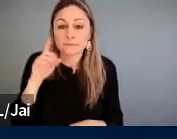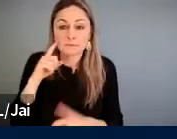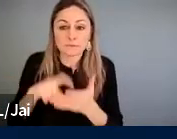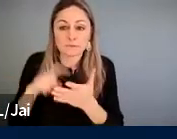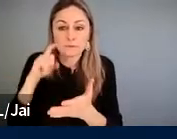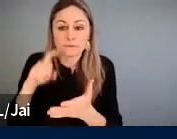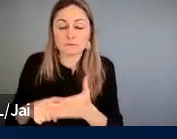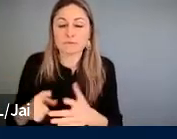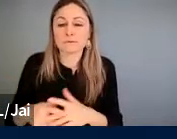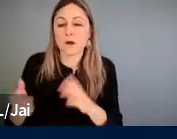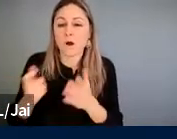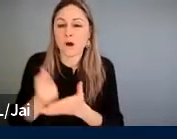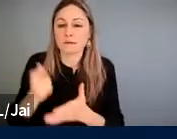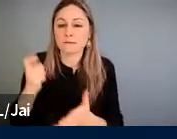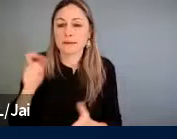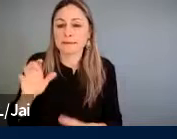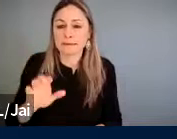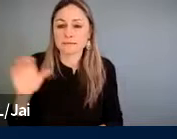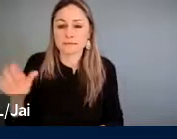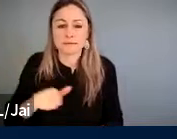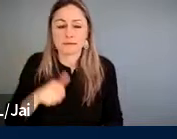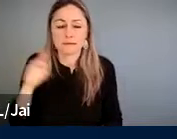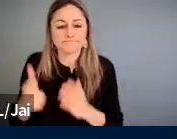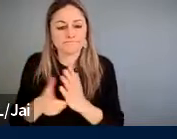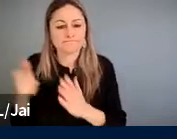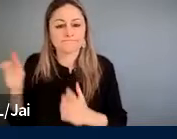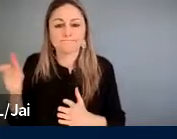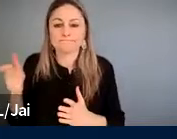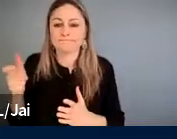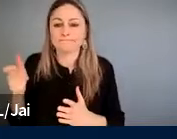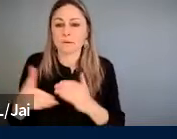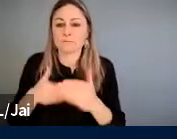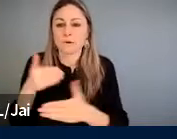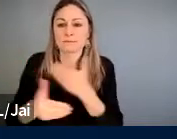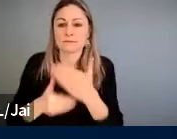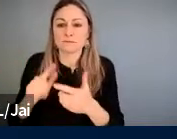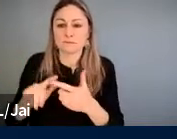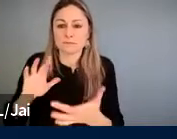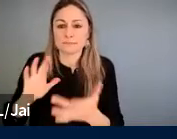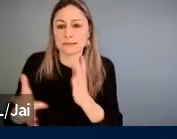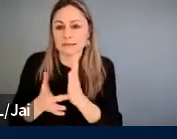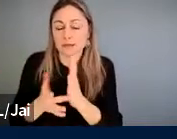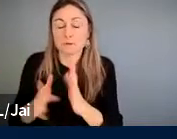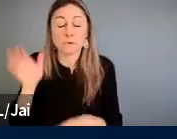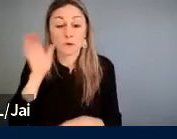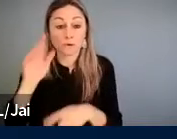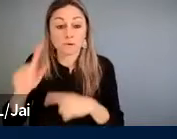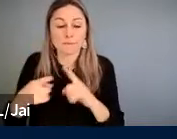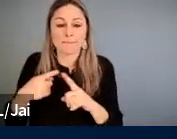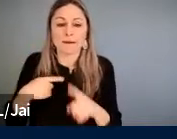and other automated processes to technology. We heard about medication reminders and shopping